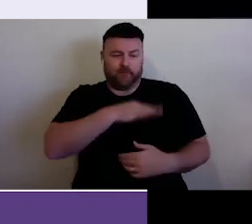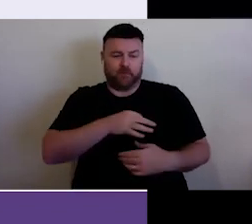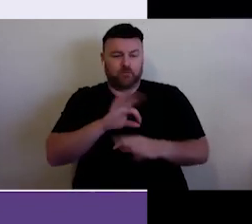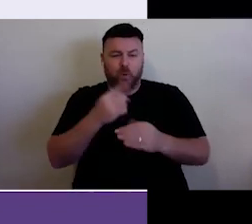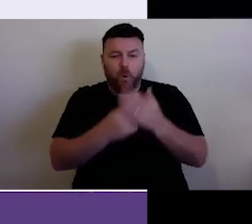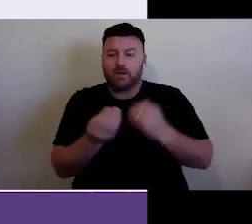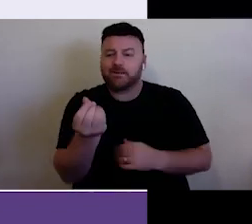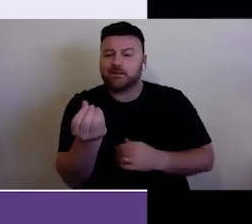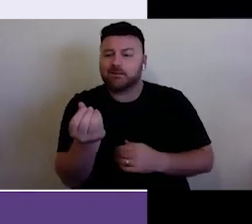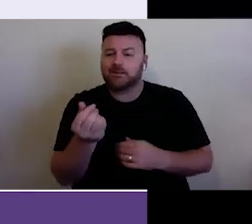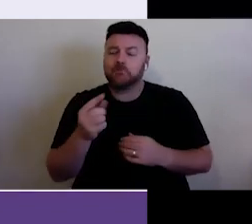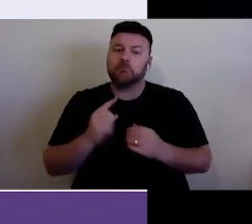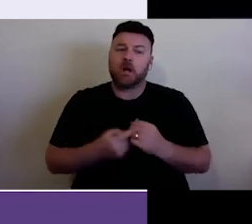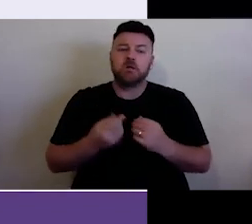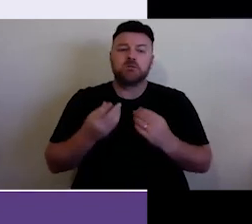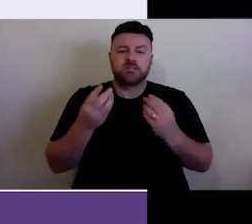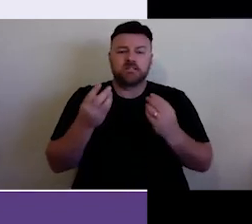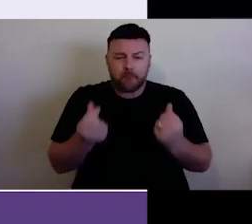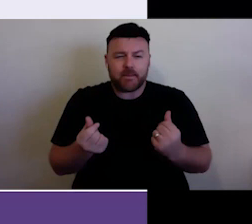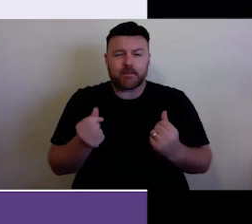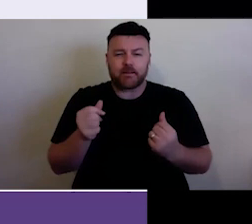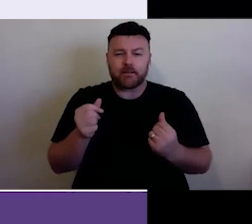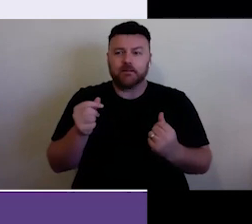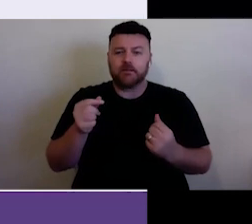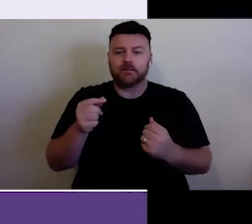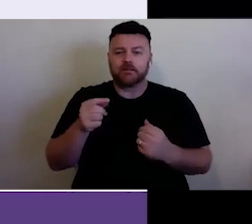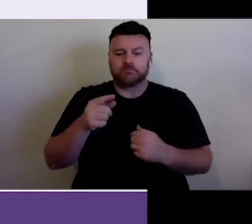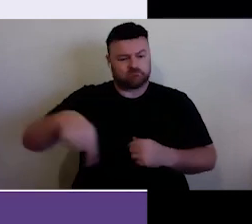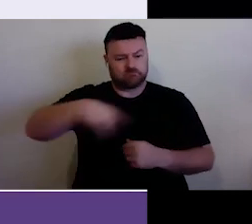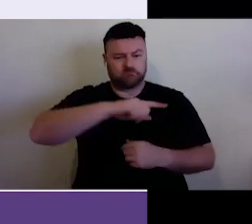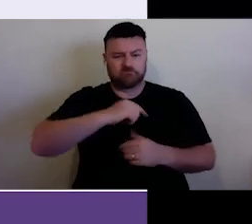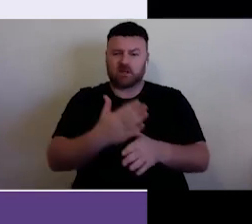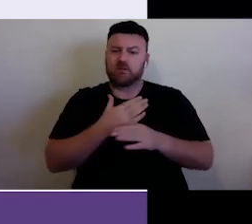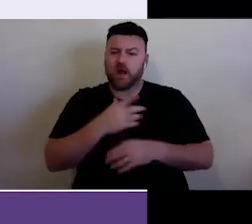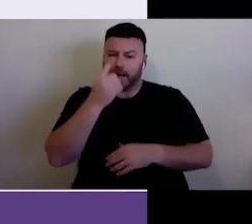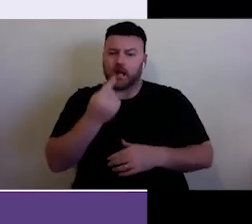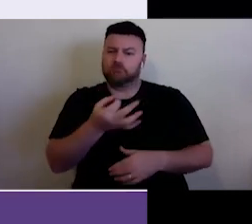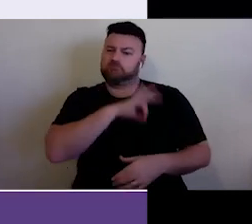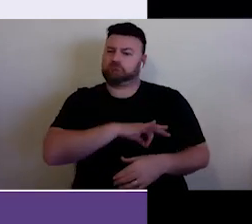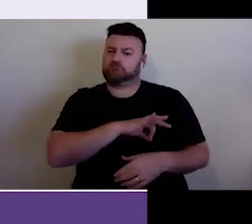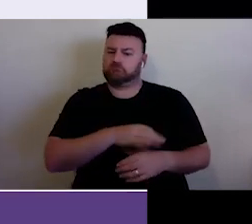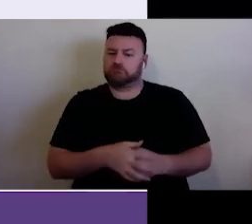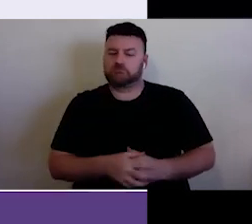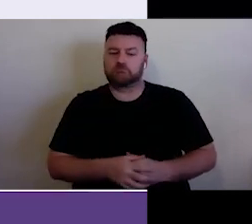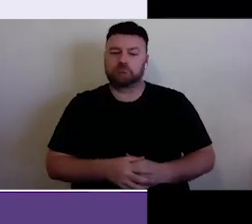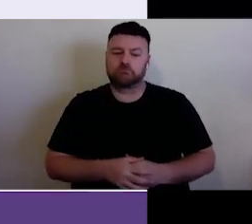something that they can also be benefitting from. Nine is